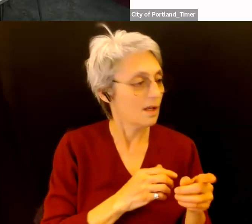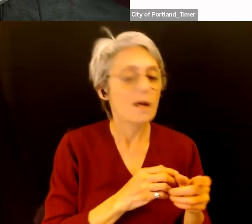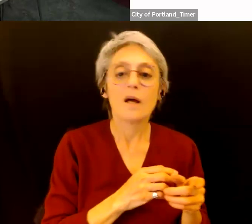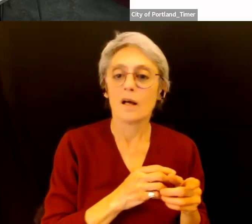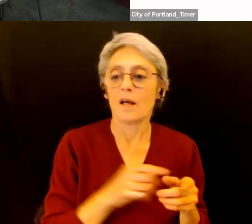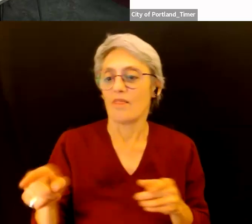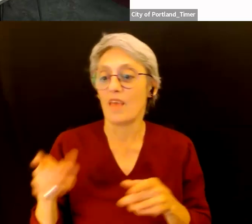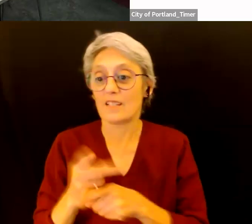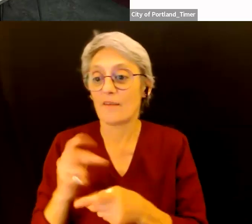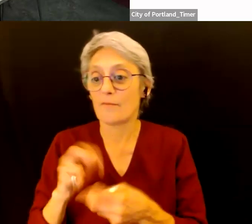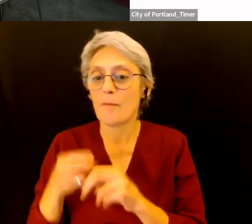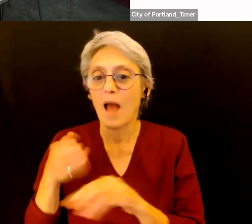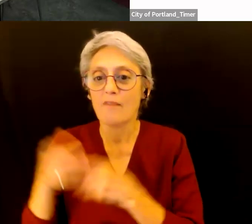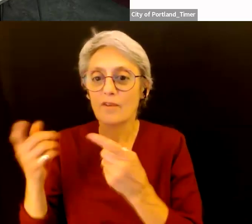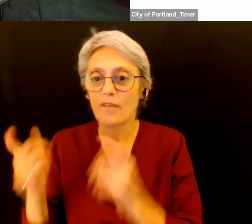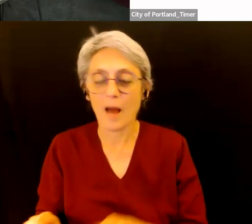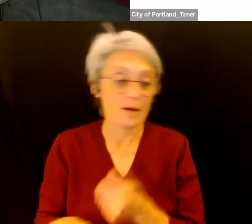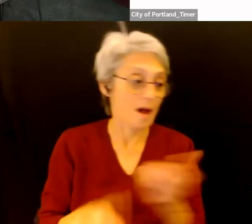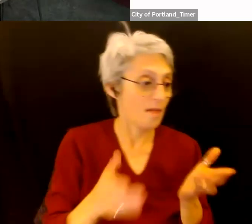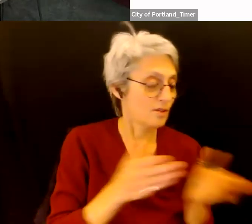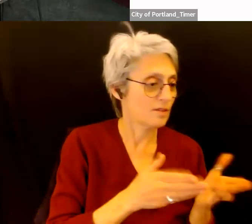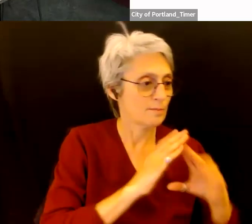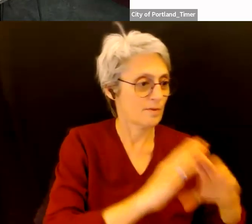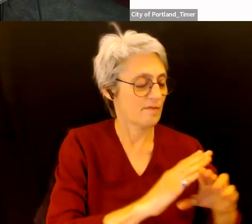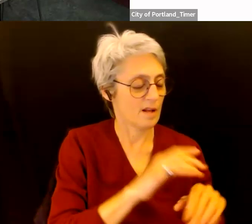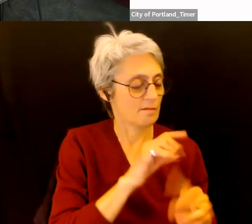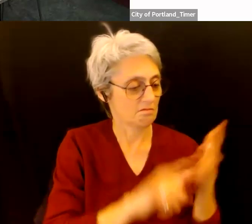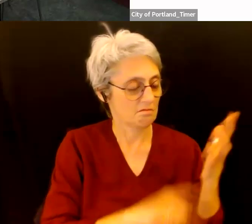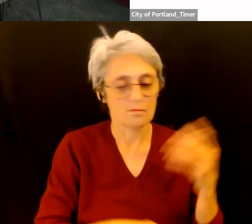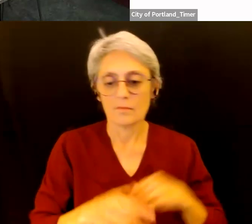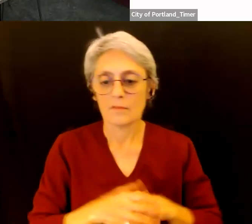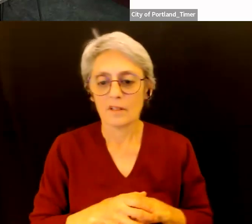The priorities of the police bureau need to be examined and just some examples that I'm aware of.